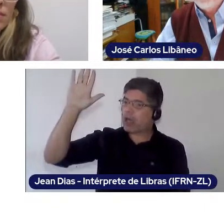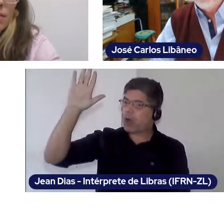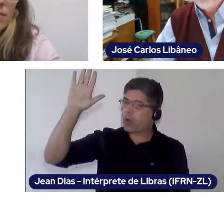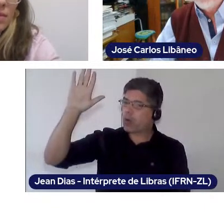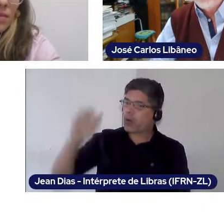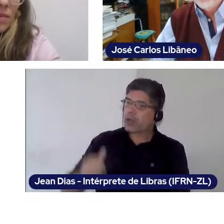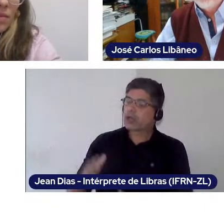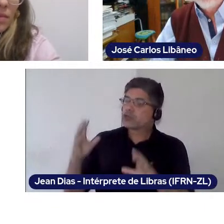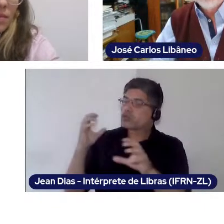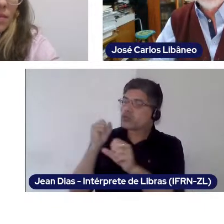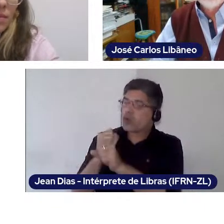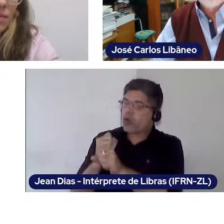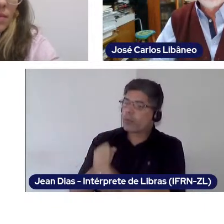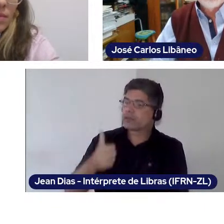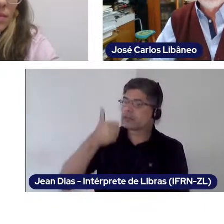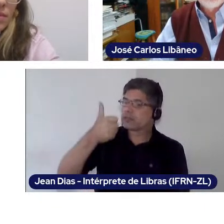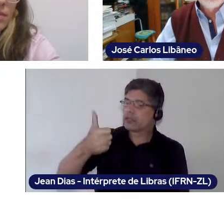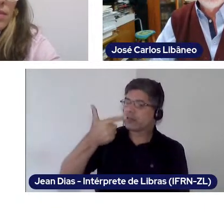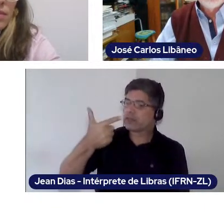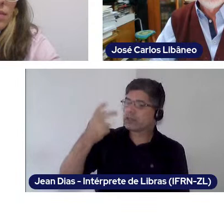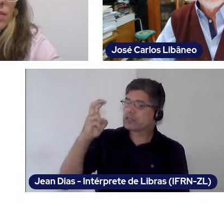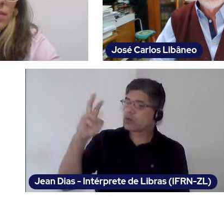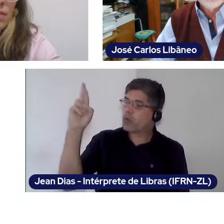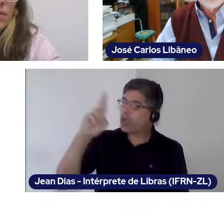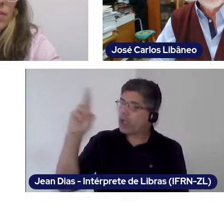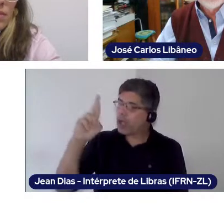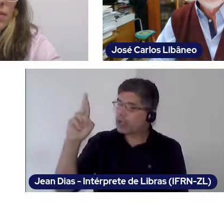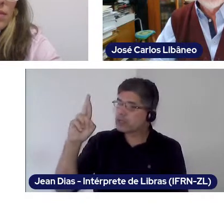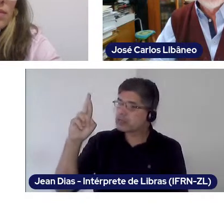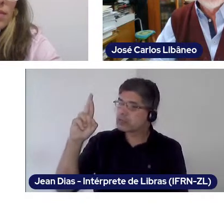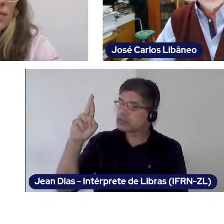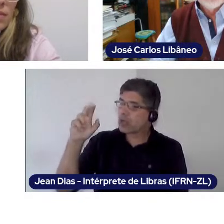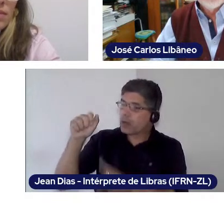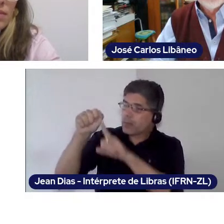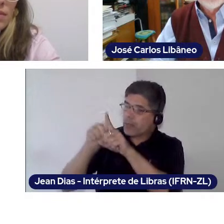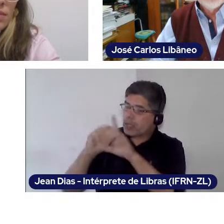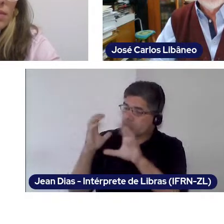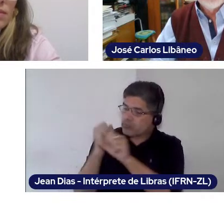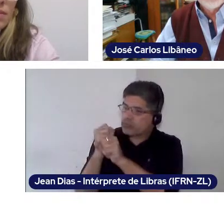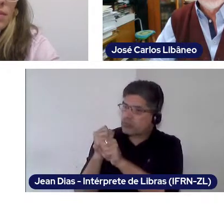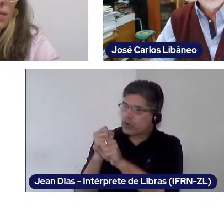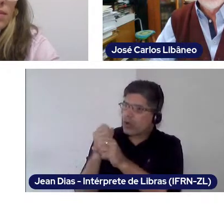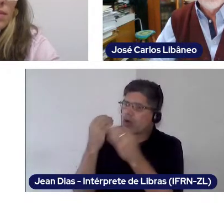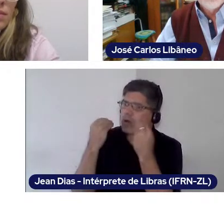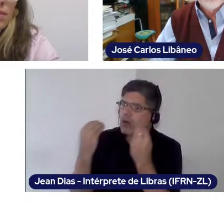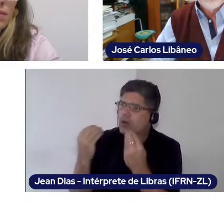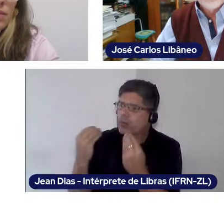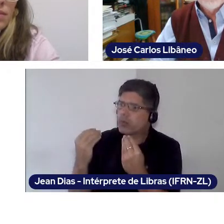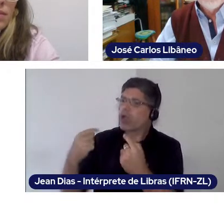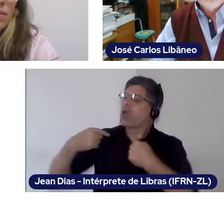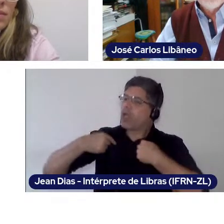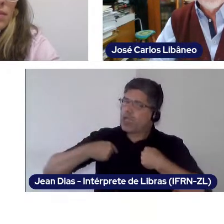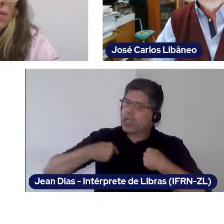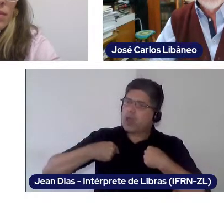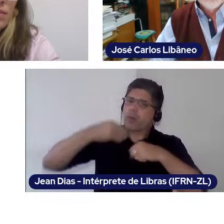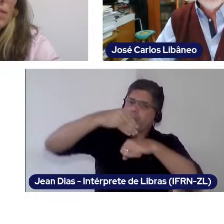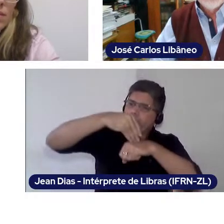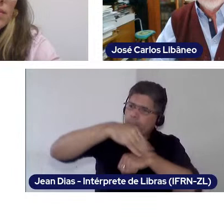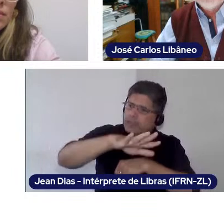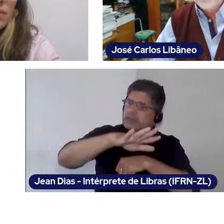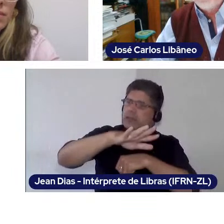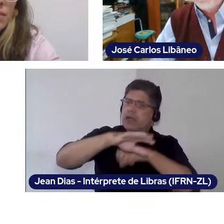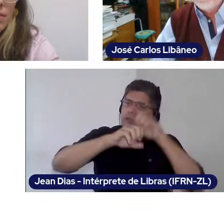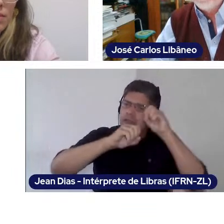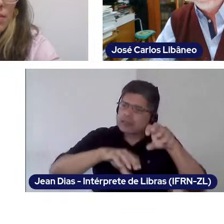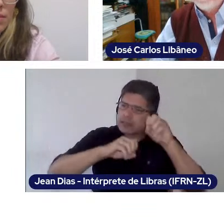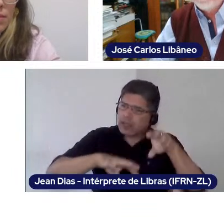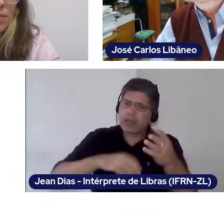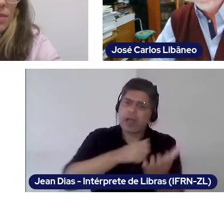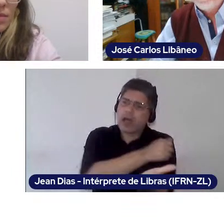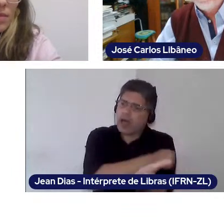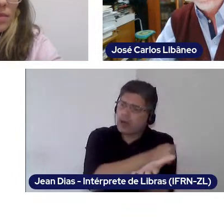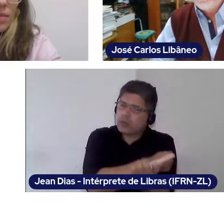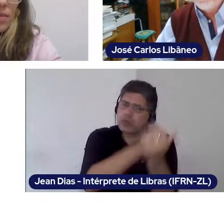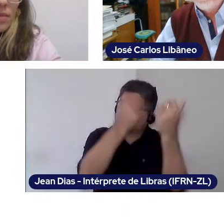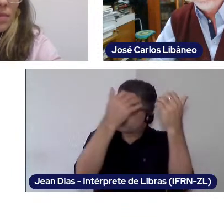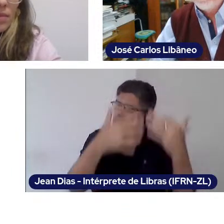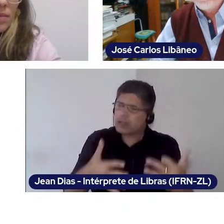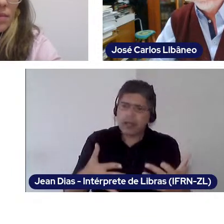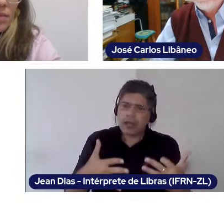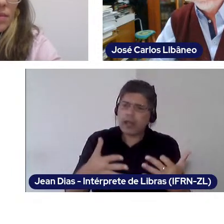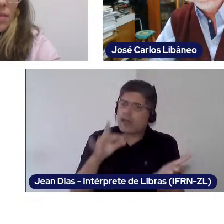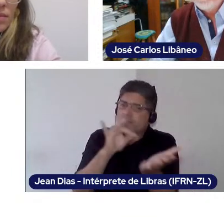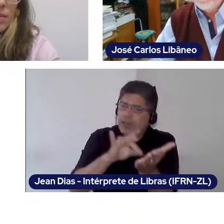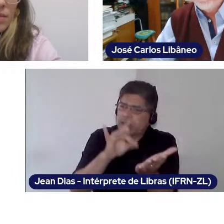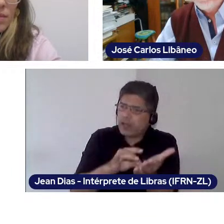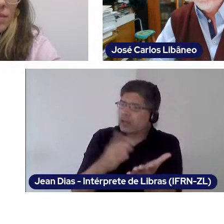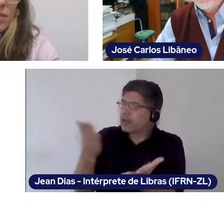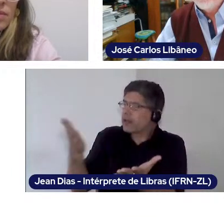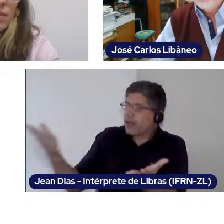So, what happens is: if I am a real teacher, and I do not bring this reality to my students, I will not be telling them the truth, and I wil not be a honest teacher/professor. Therefore, neutrality is impossible.